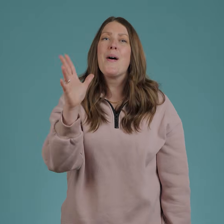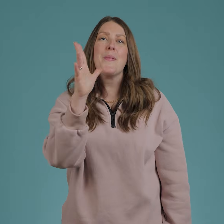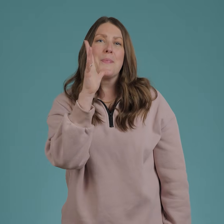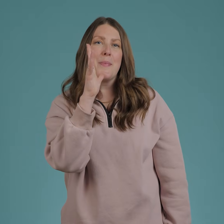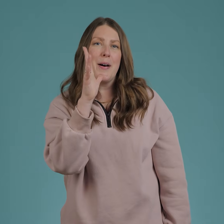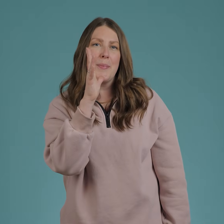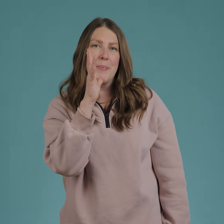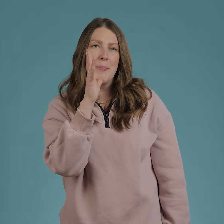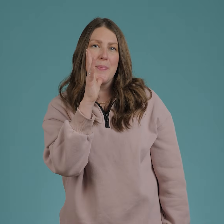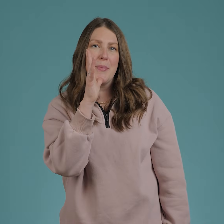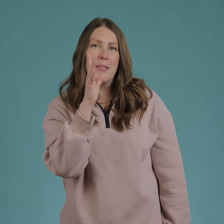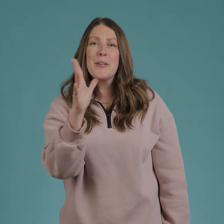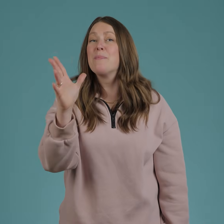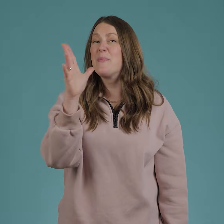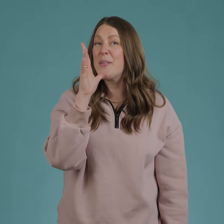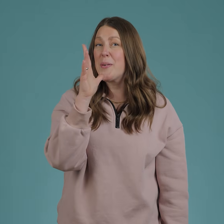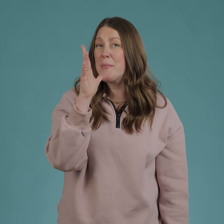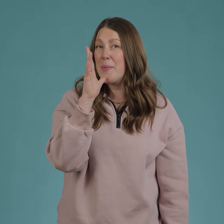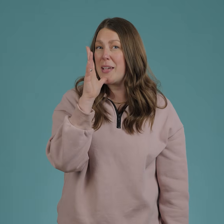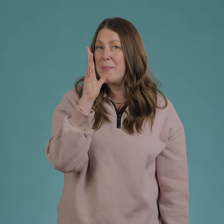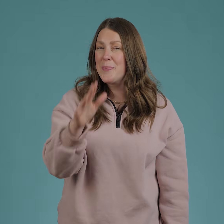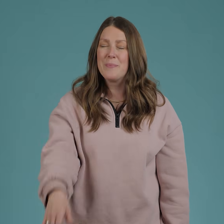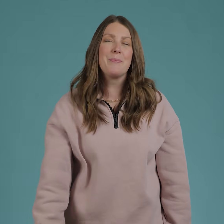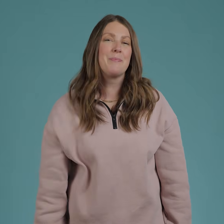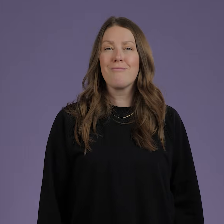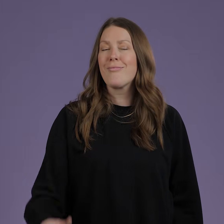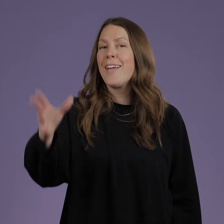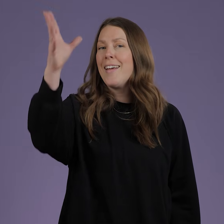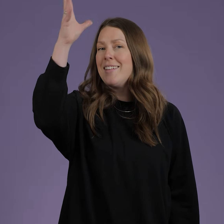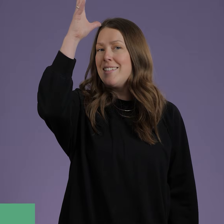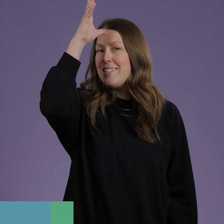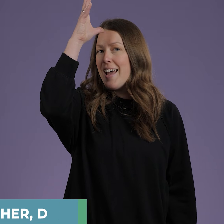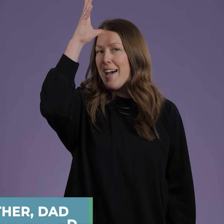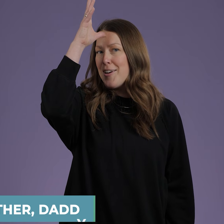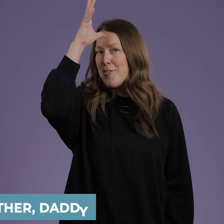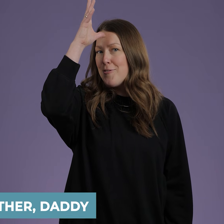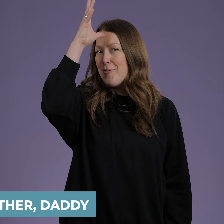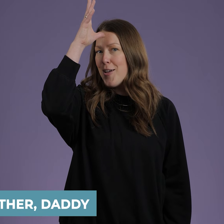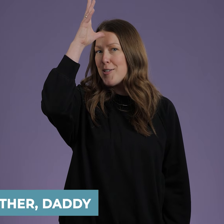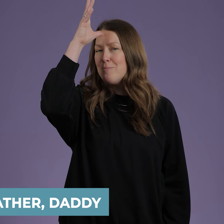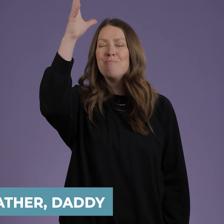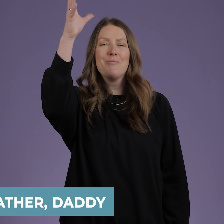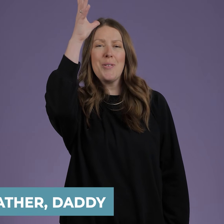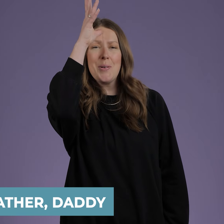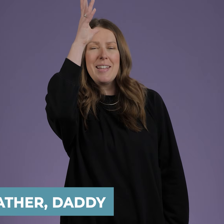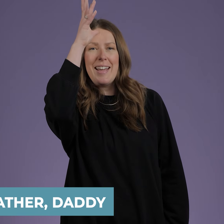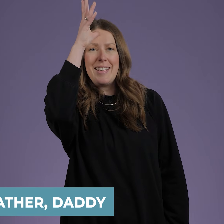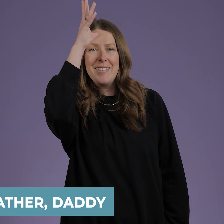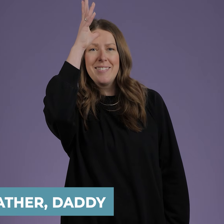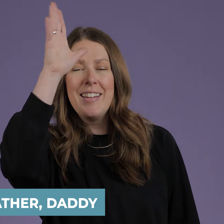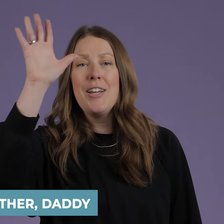Mom, mother or mommy Dad, father or daddy